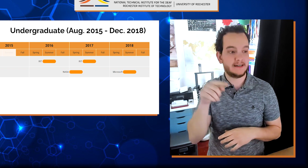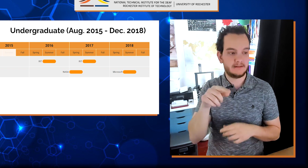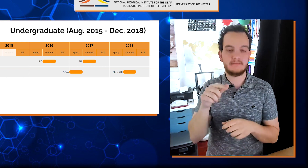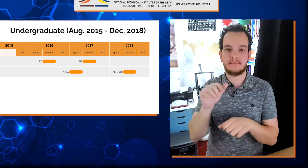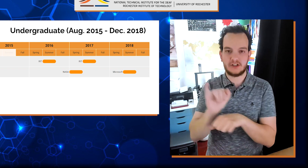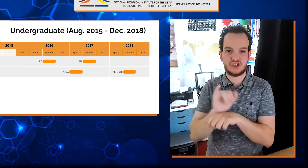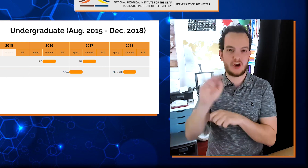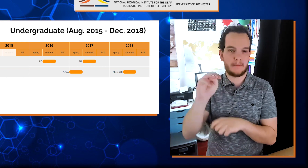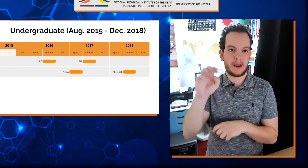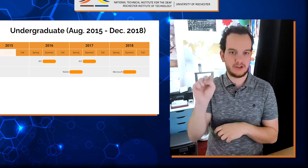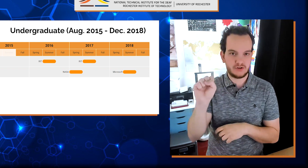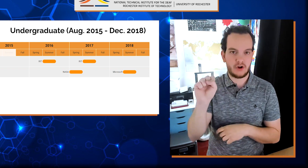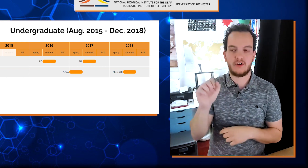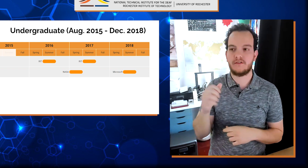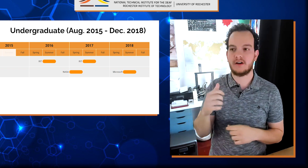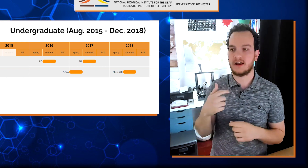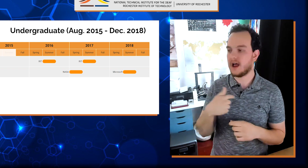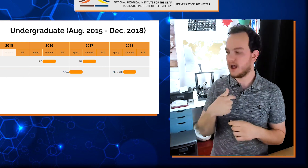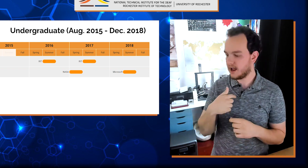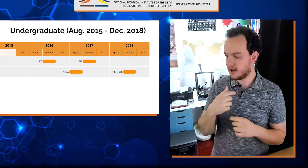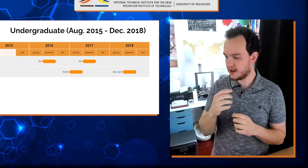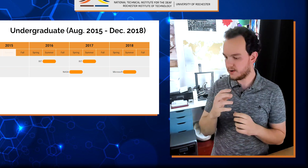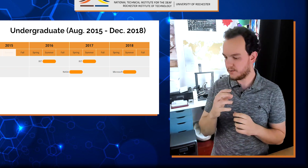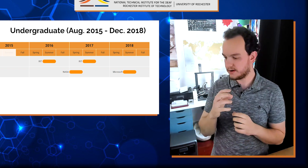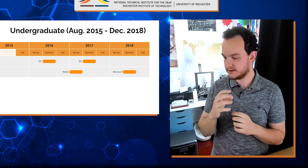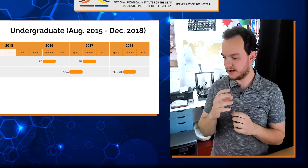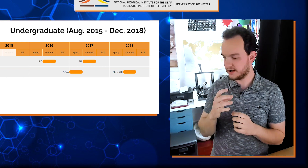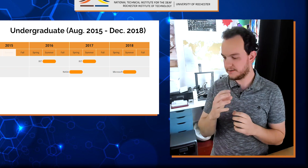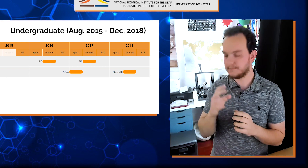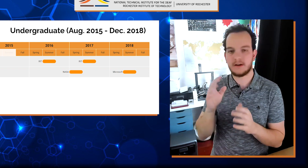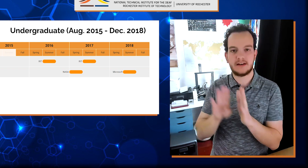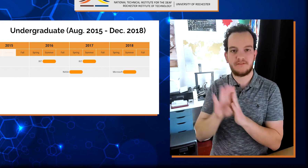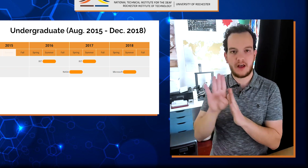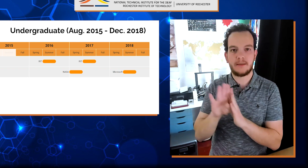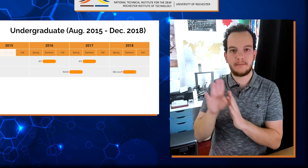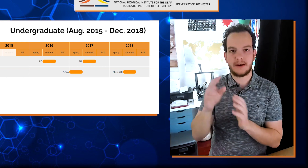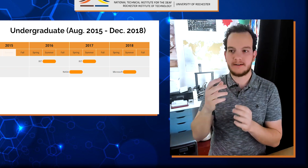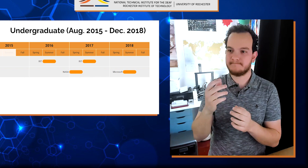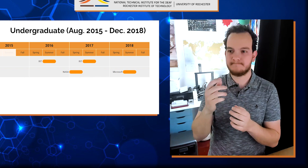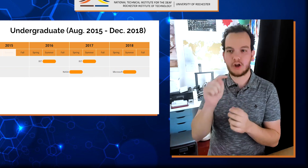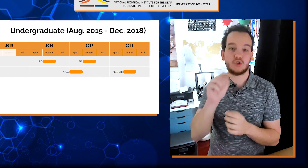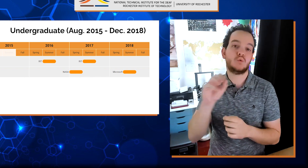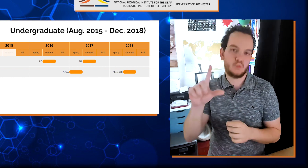And then in 2018, I did an internship experience at Microsoft.